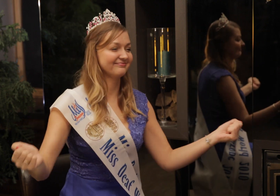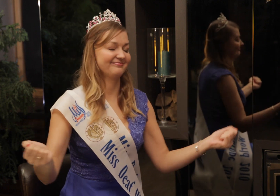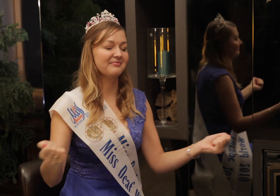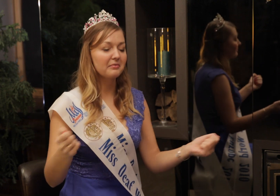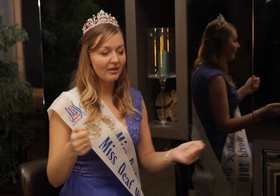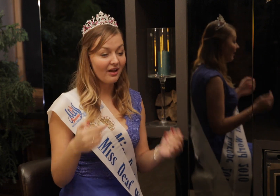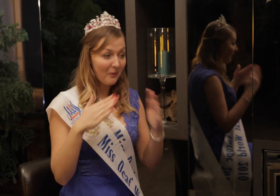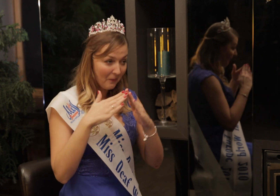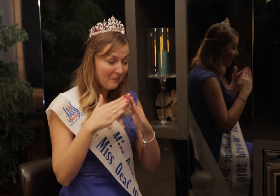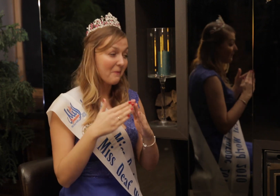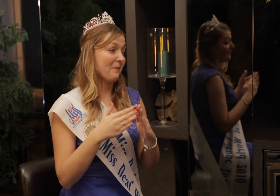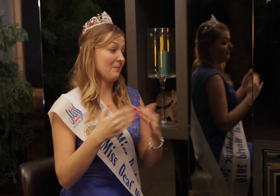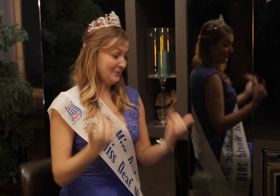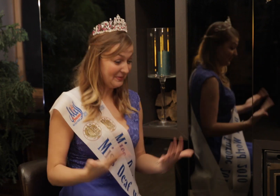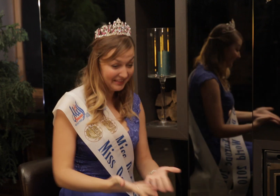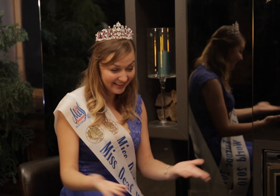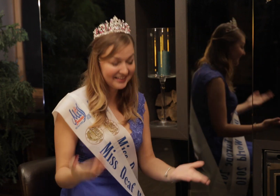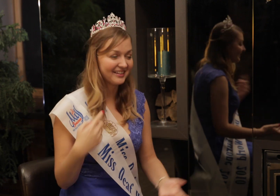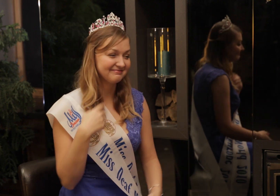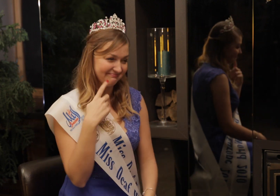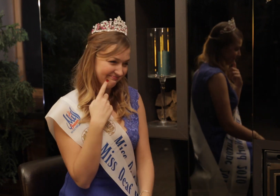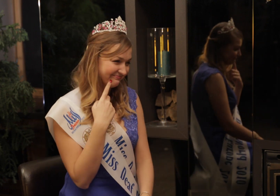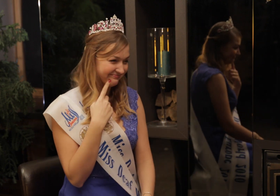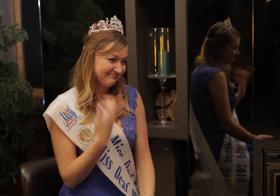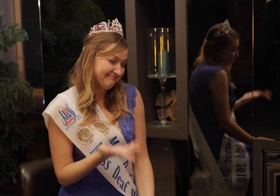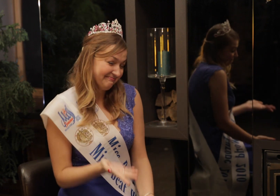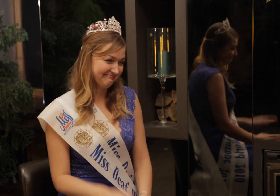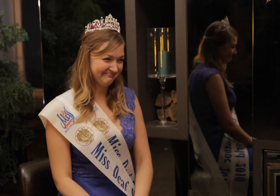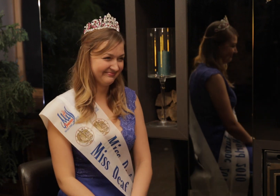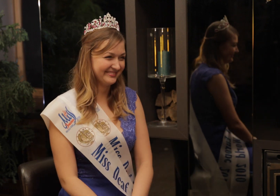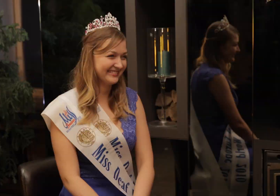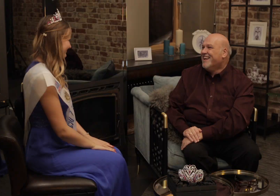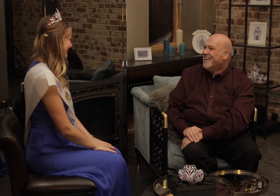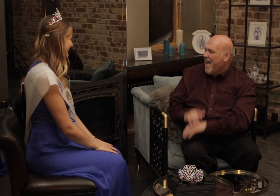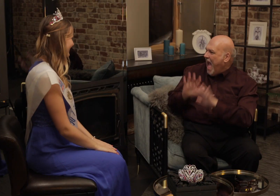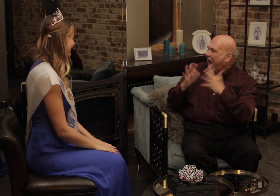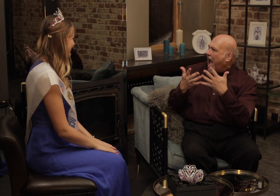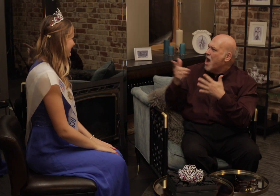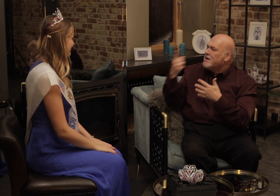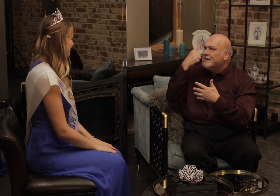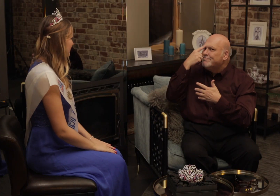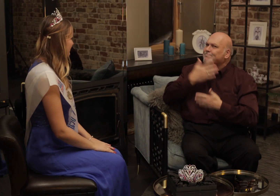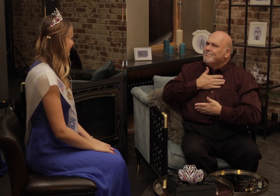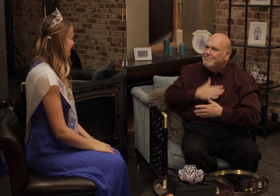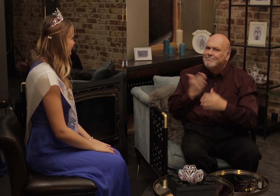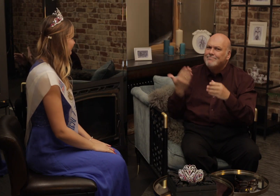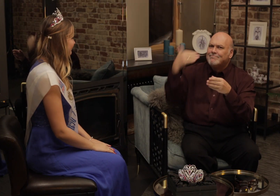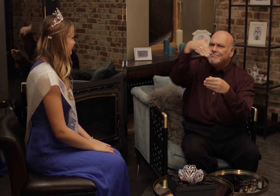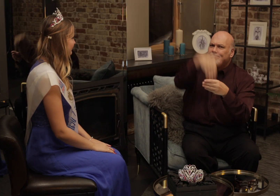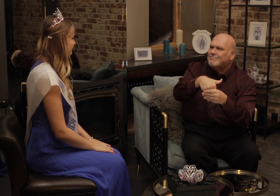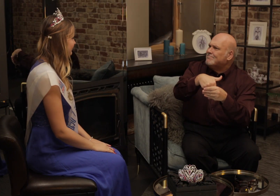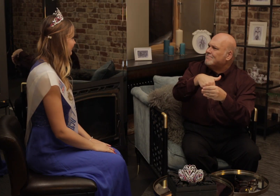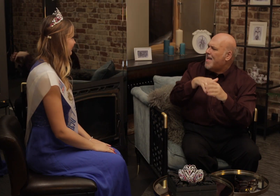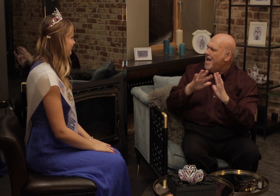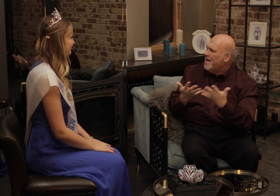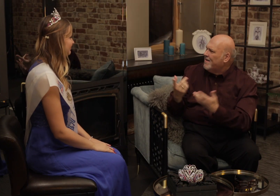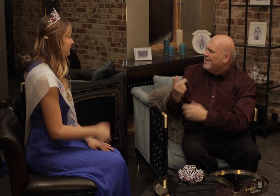However, I am still the same person, shy at home and here. How did you get involved in pageants?